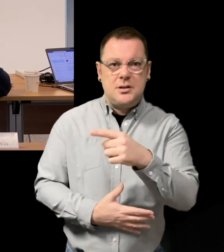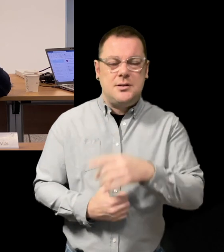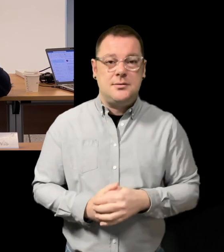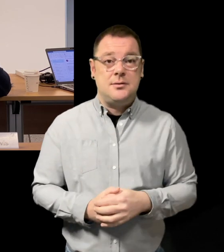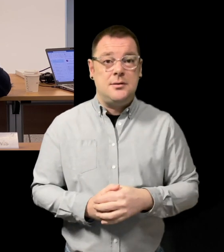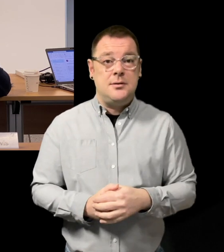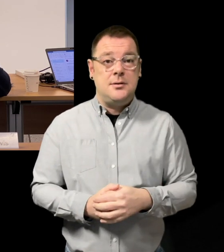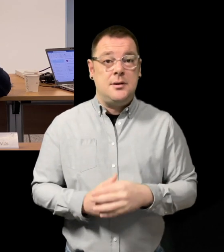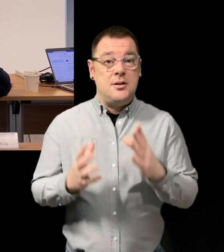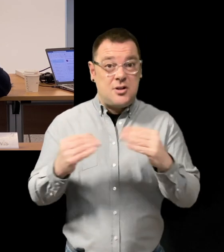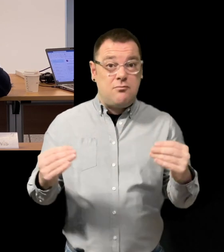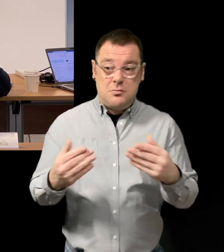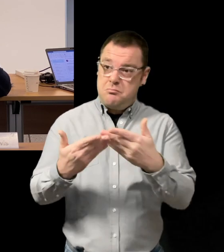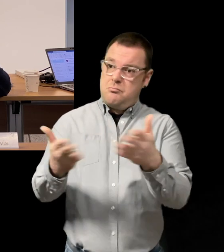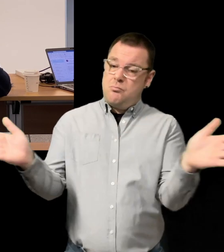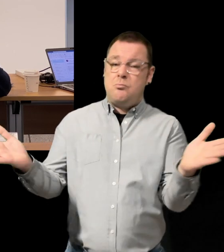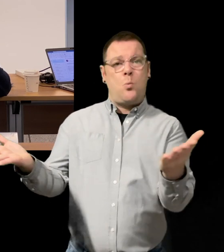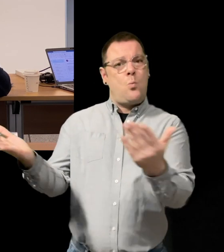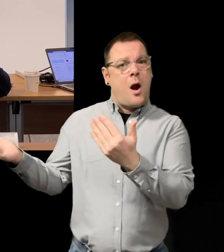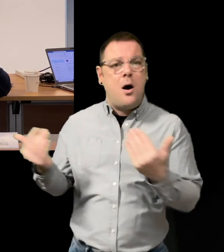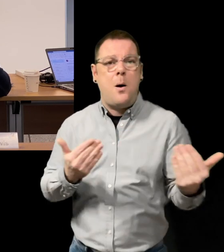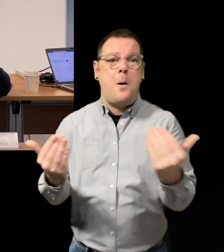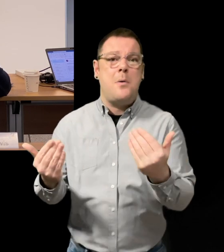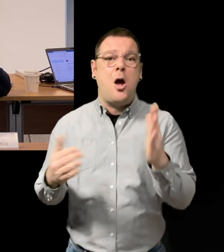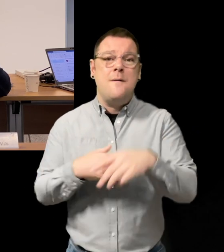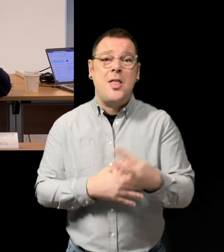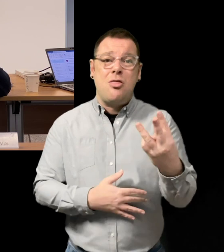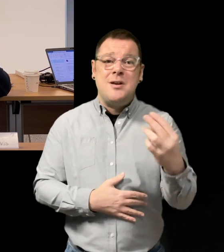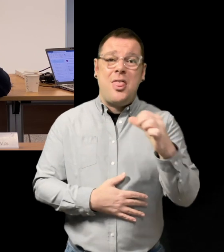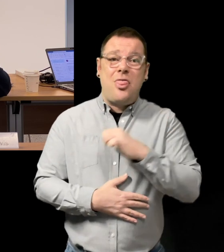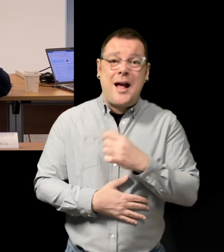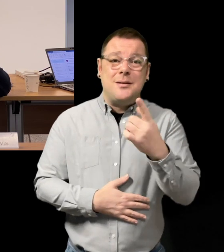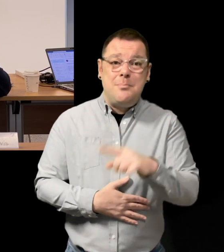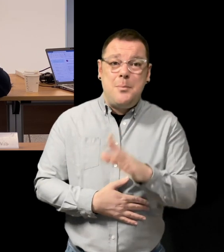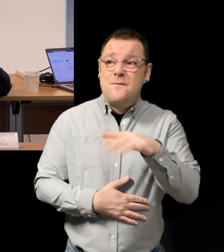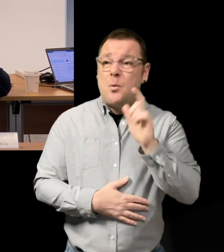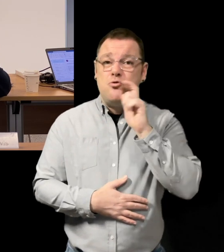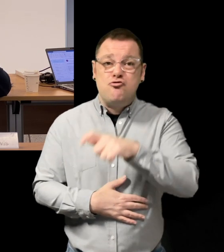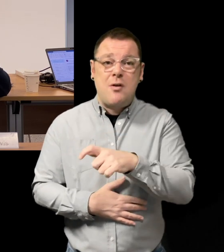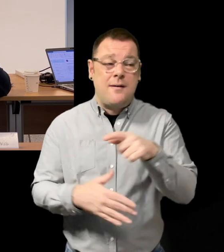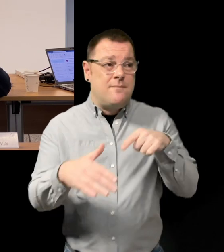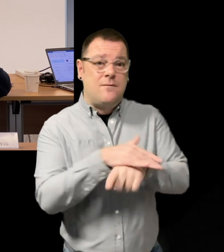Surrey has opened its doors to Ukrainian families with over 3000 people arriving, having fled the war.